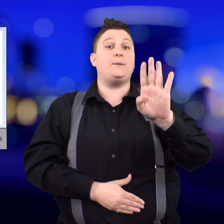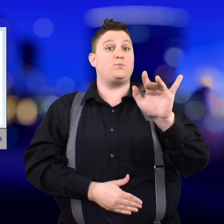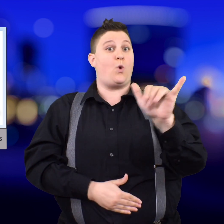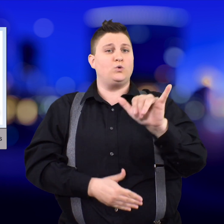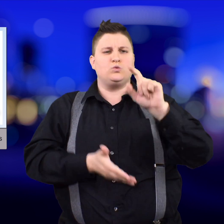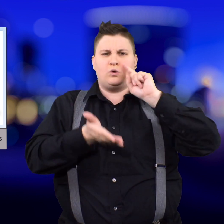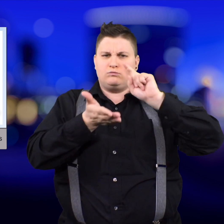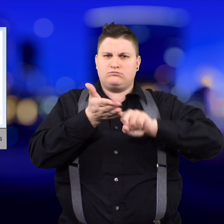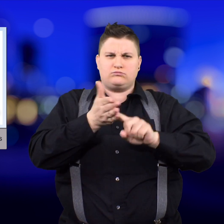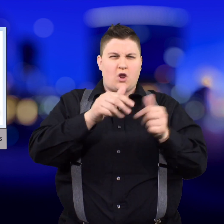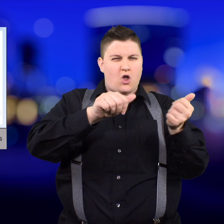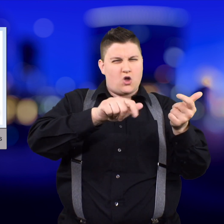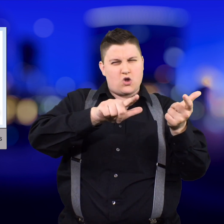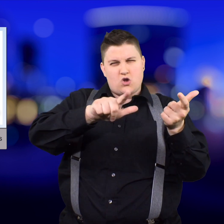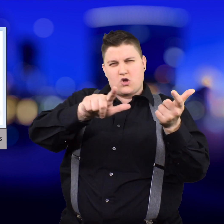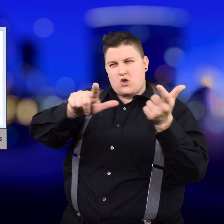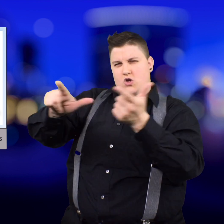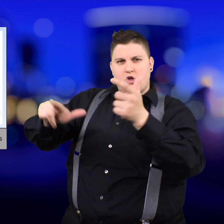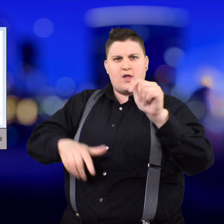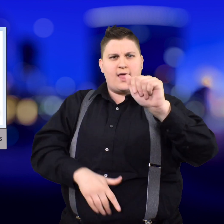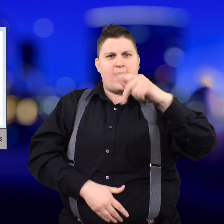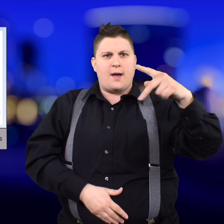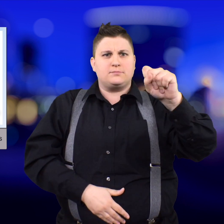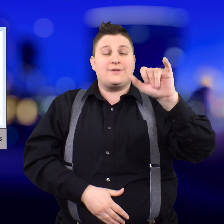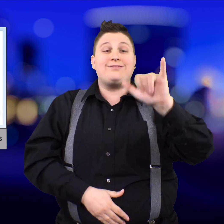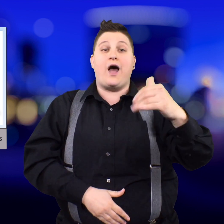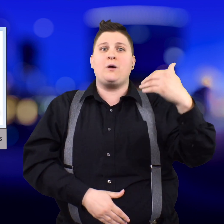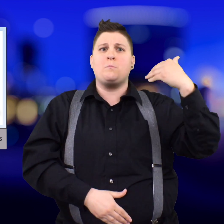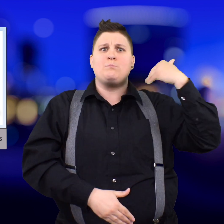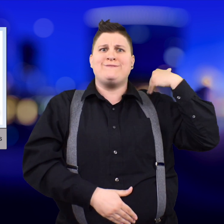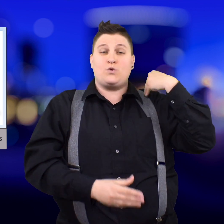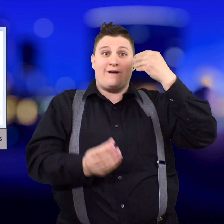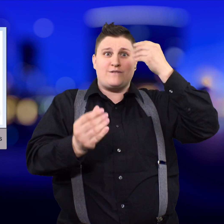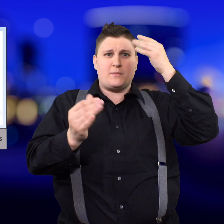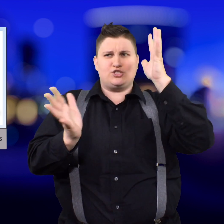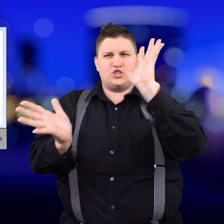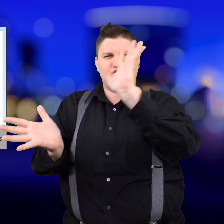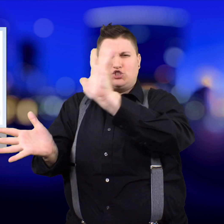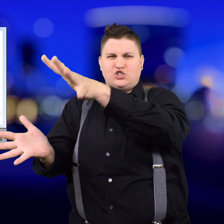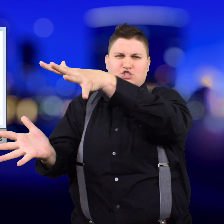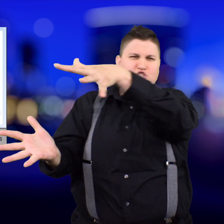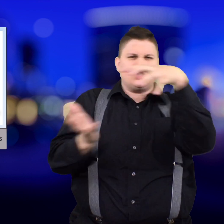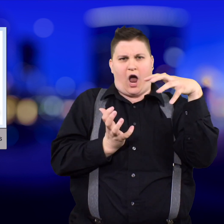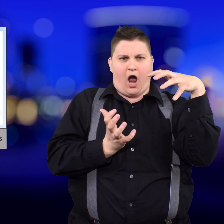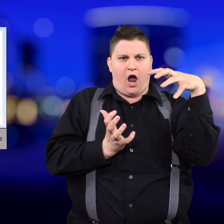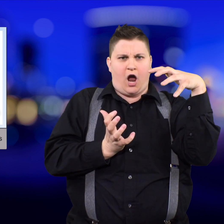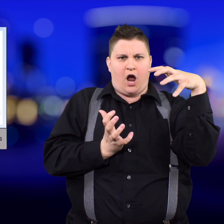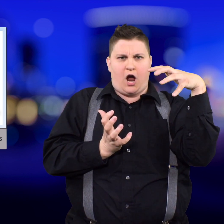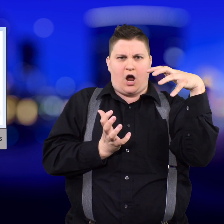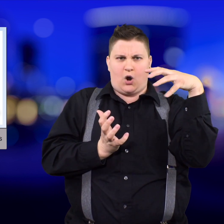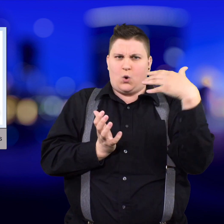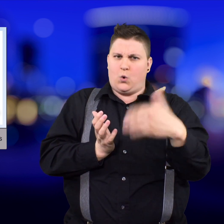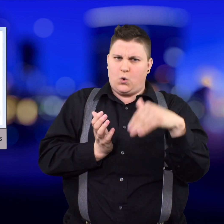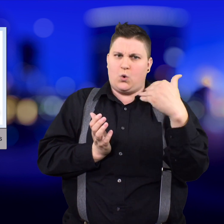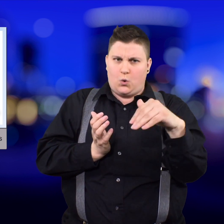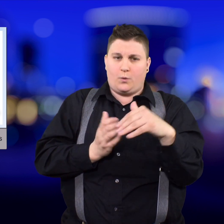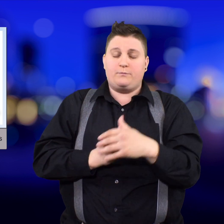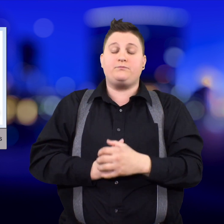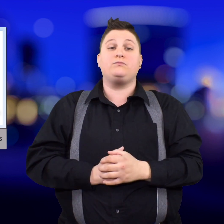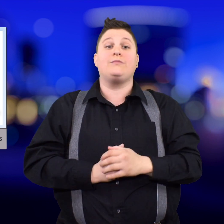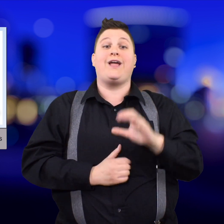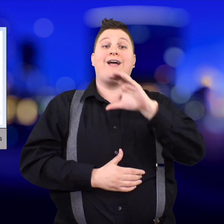Facebook is also investigating all the apps that previously had access to large amounts of data.